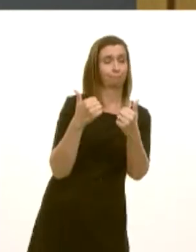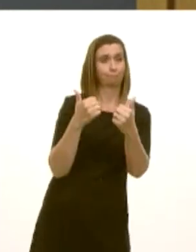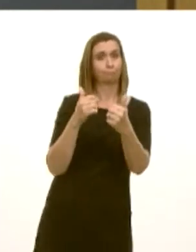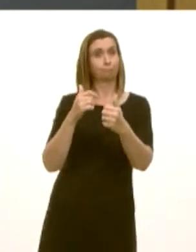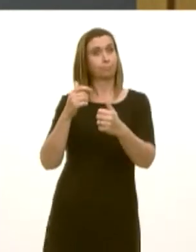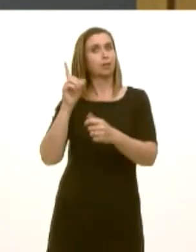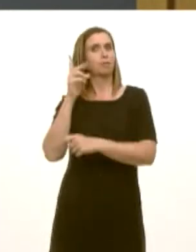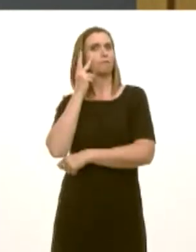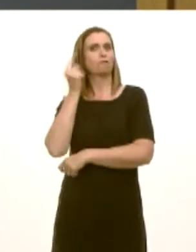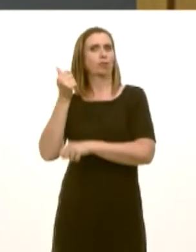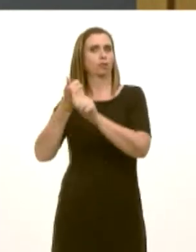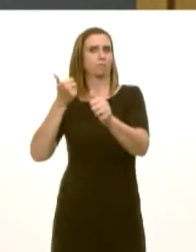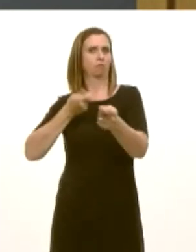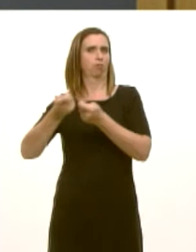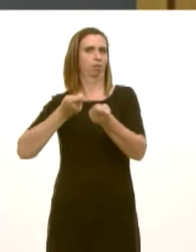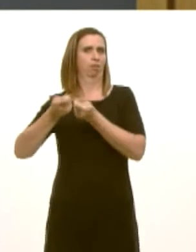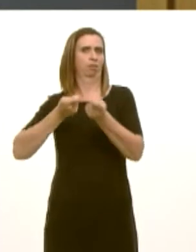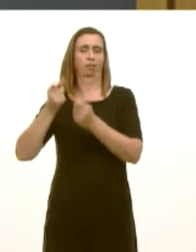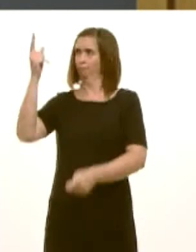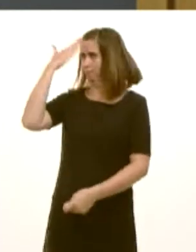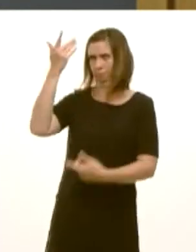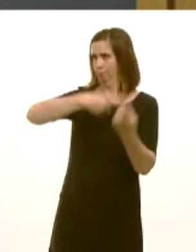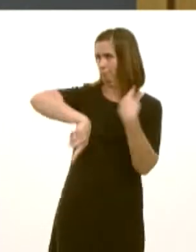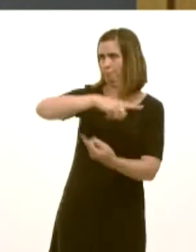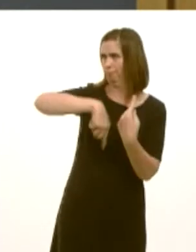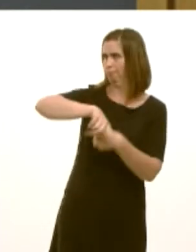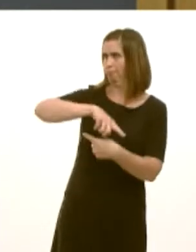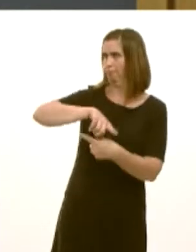a French company, did have a detrimental effect on a huge sporting event in Wales, which is